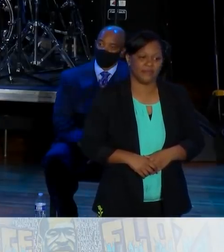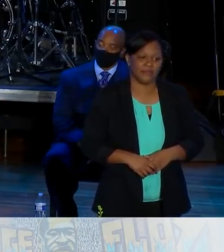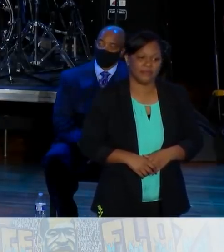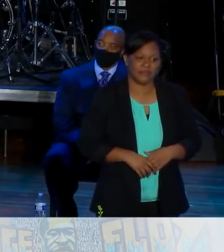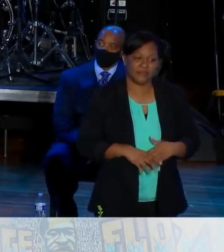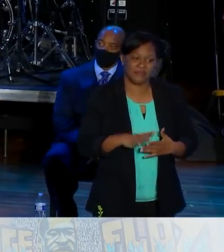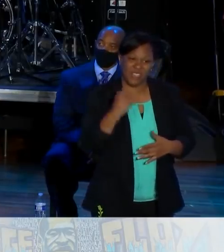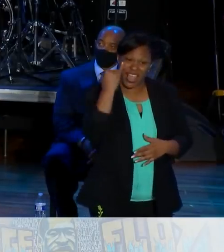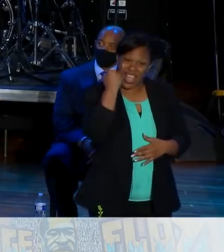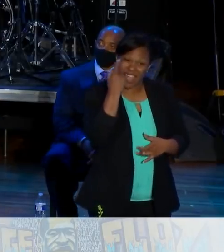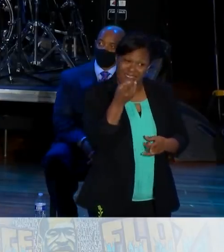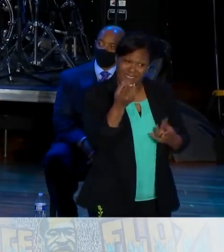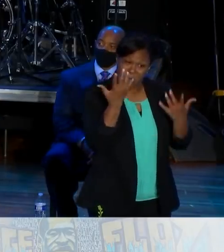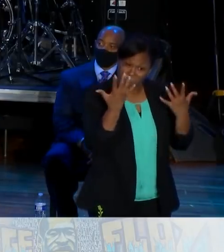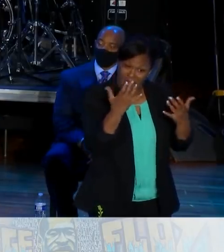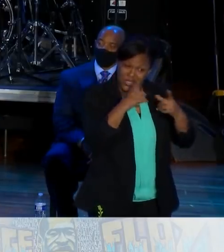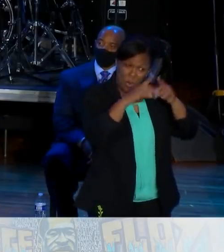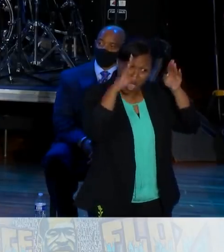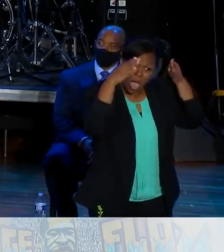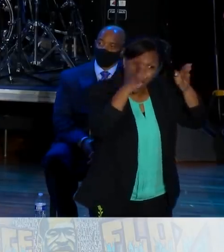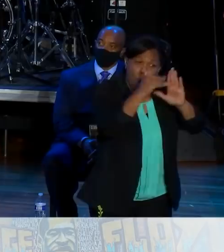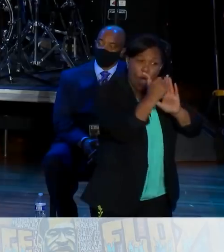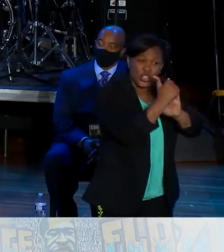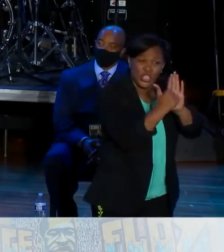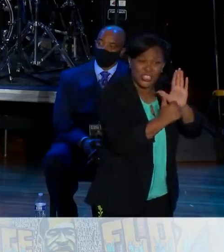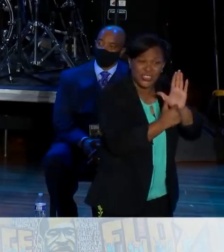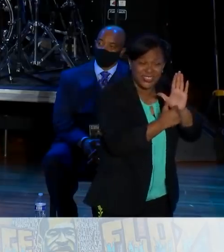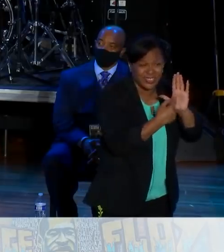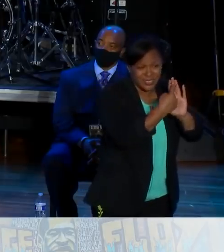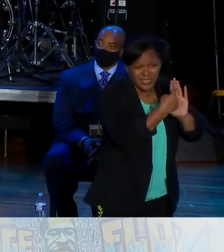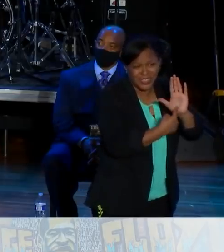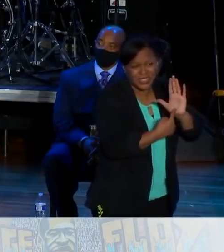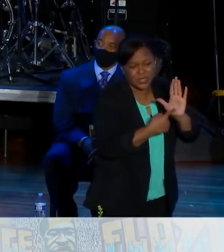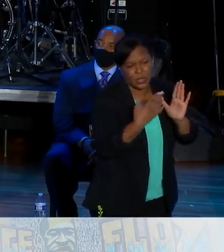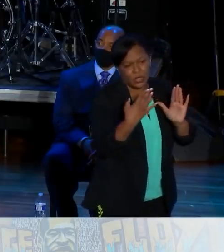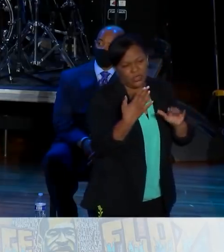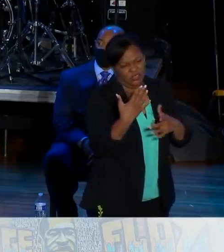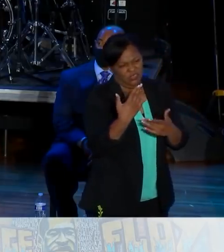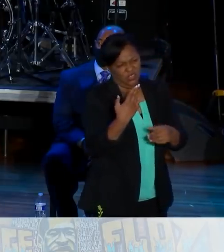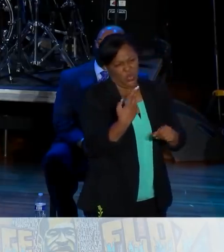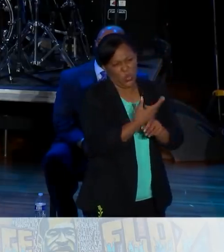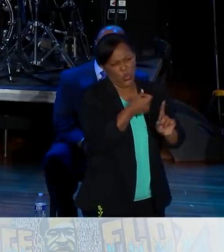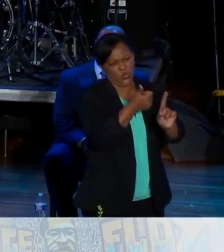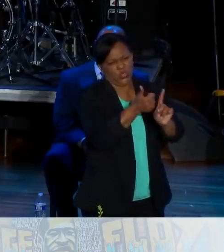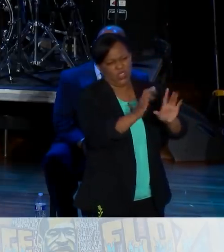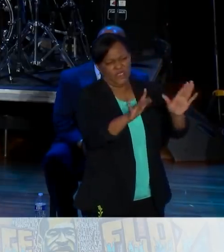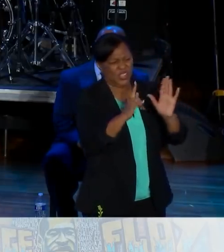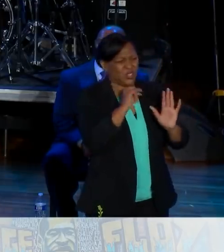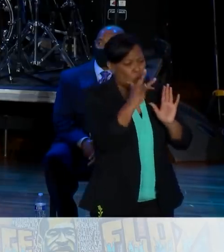USE GEORGE AS A PROP. IF YOU WANT TO GET YOUR STUFF